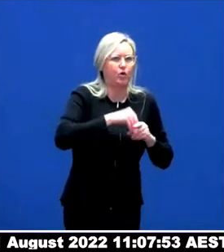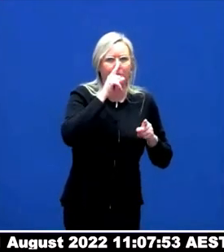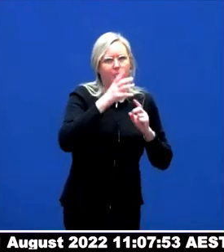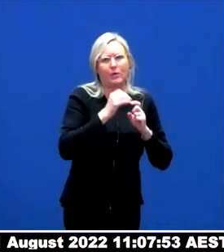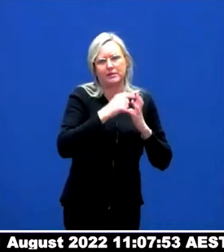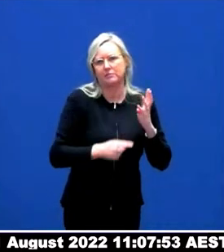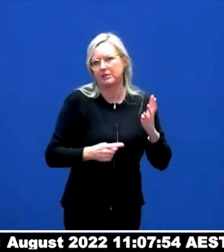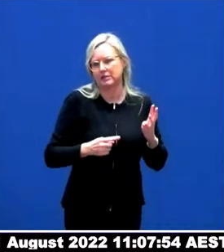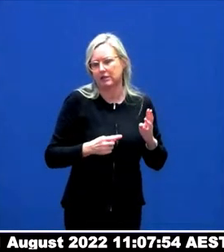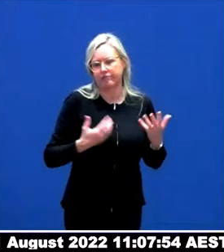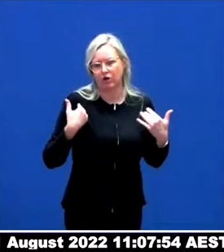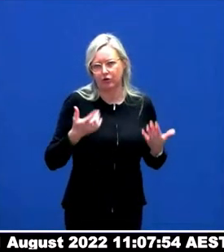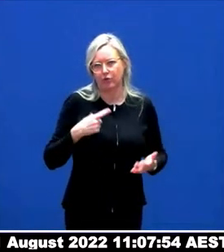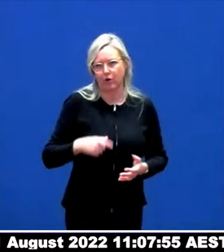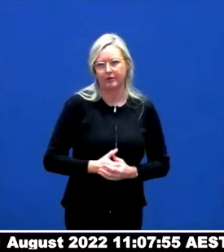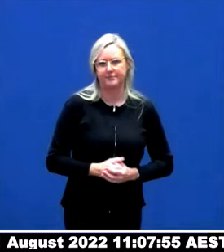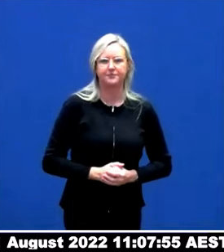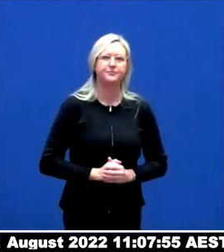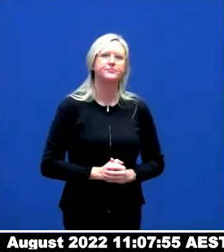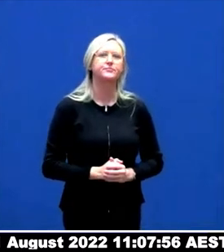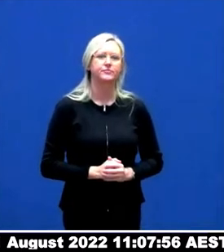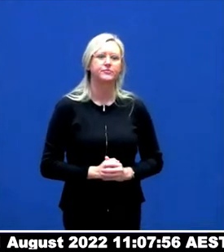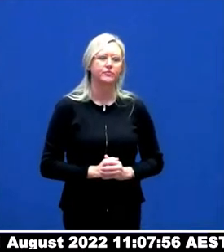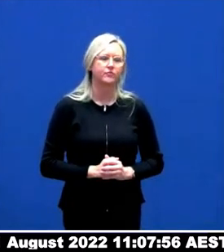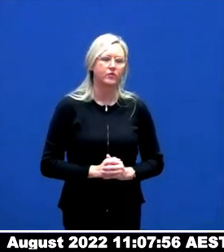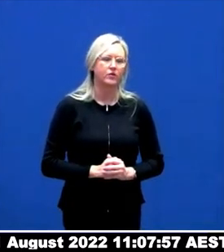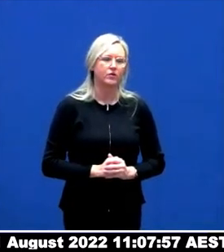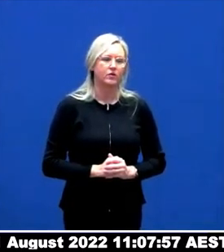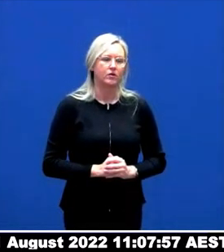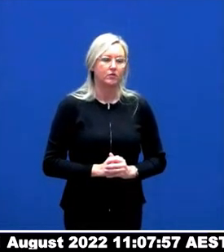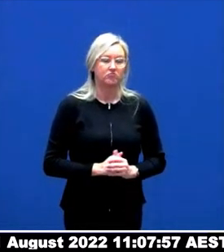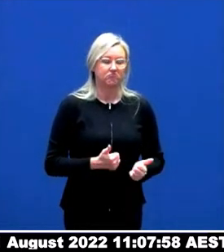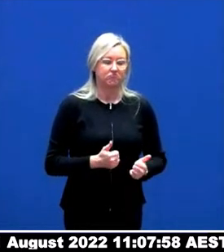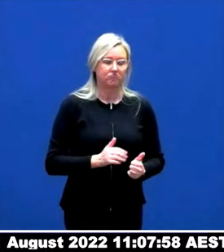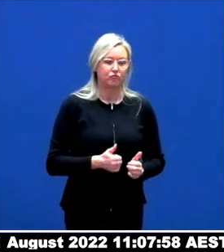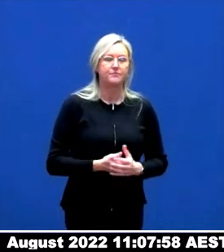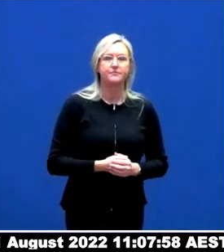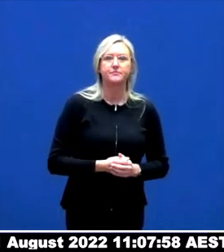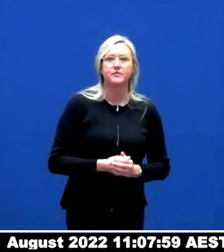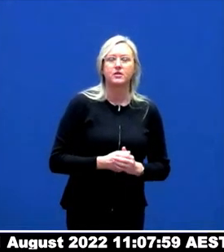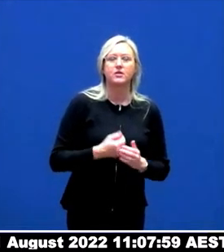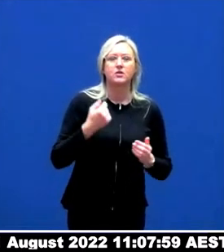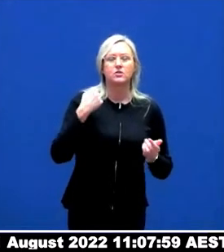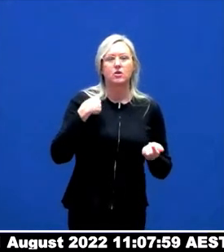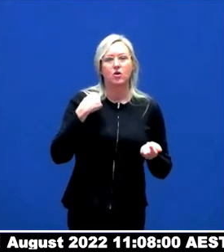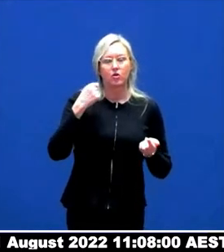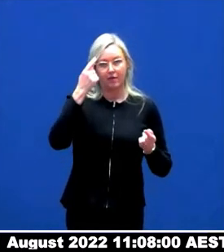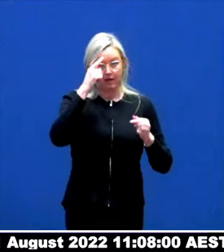I understand that the National Construction Code was subject to a